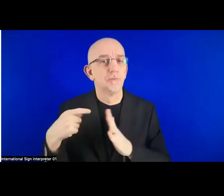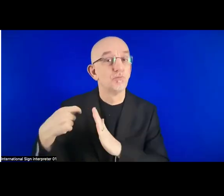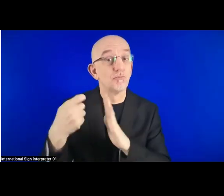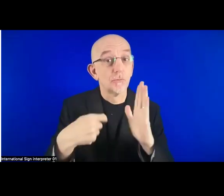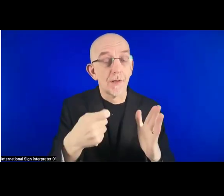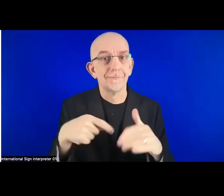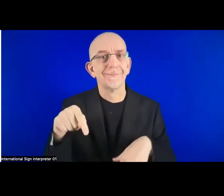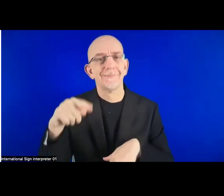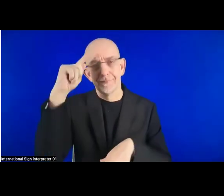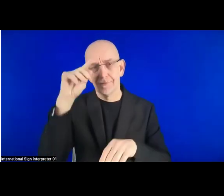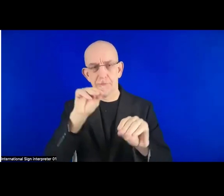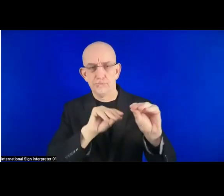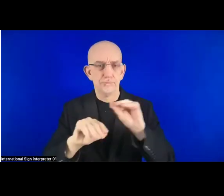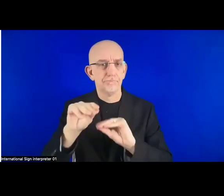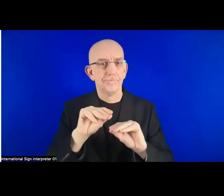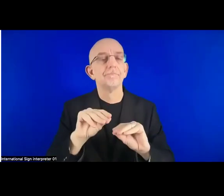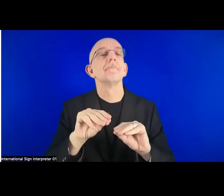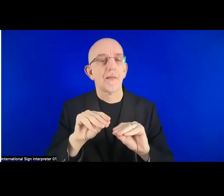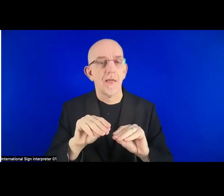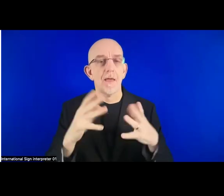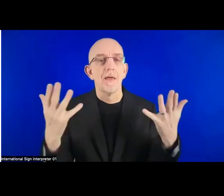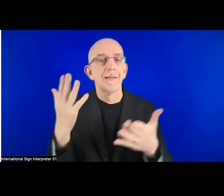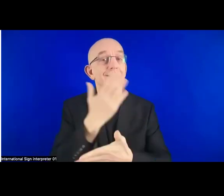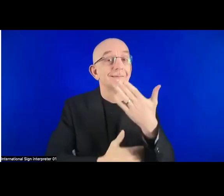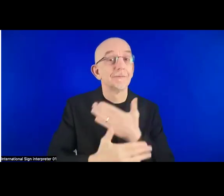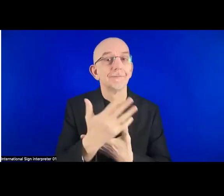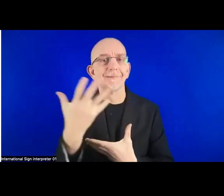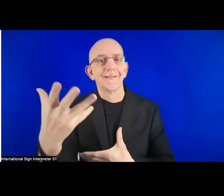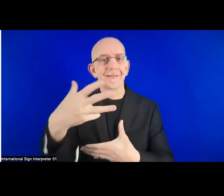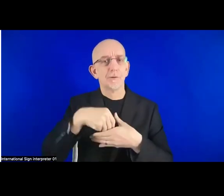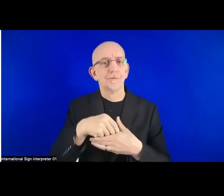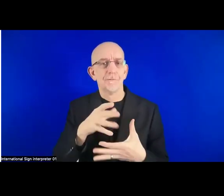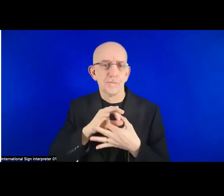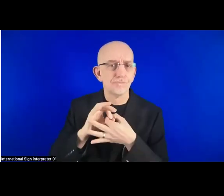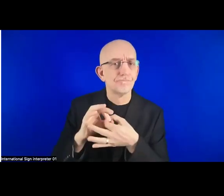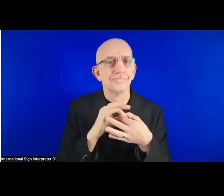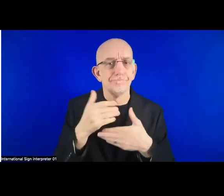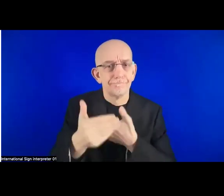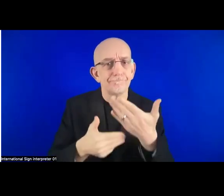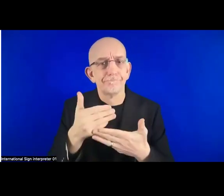challenges. It's a post doctoral research project and so we welcome post doctoral